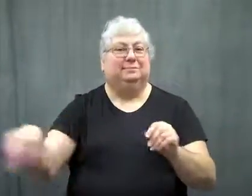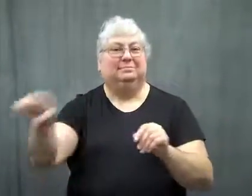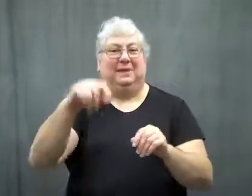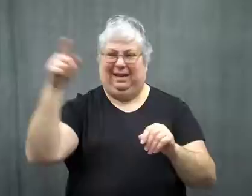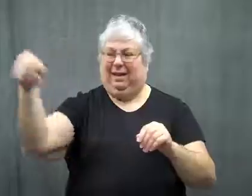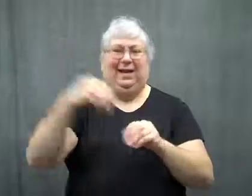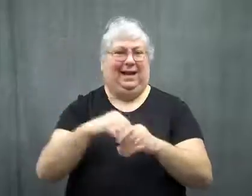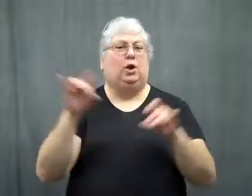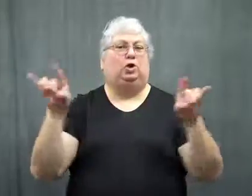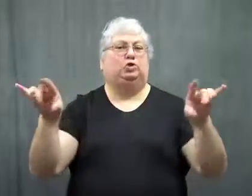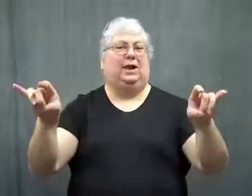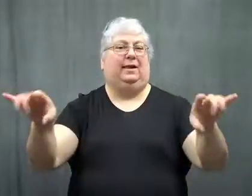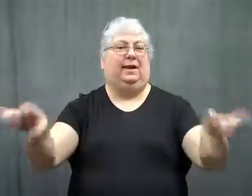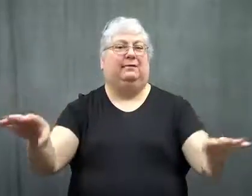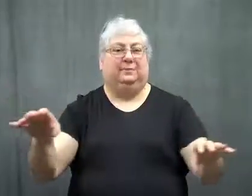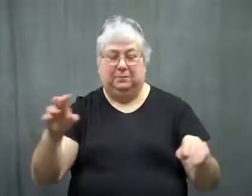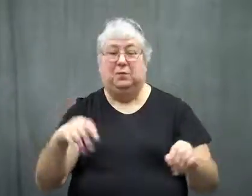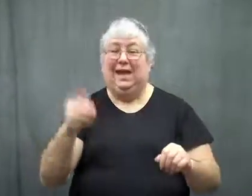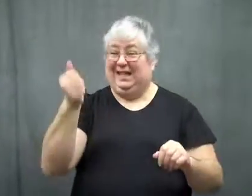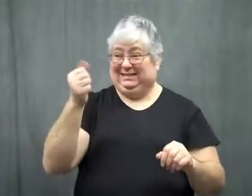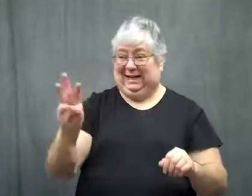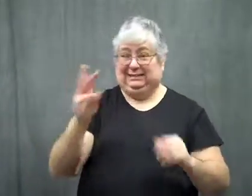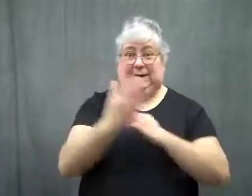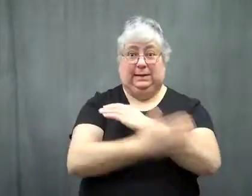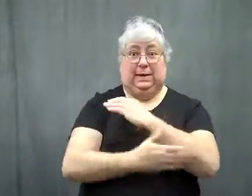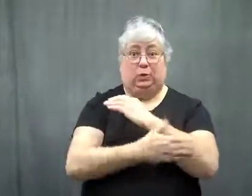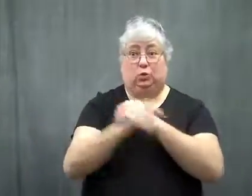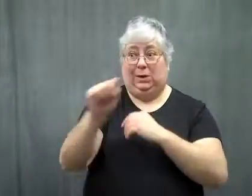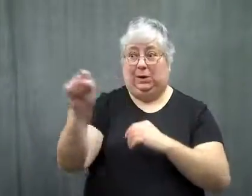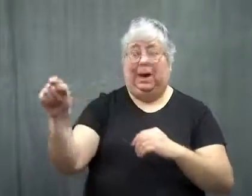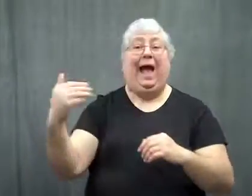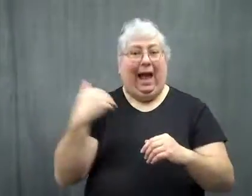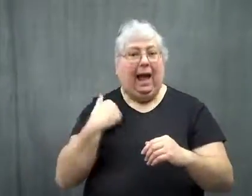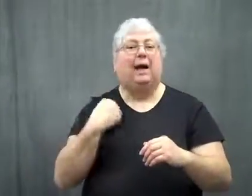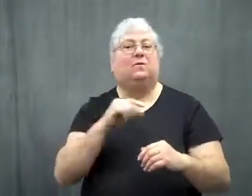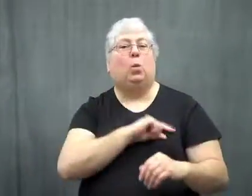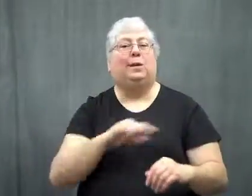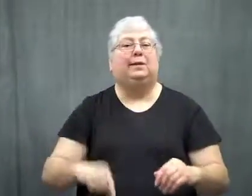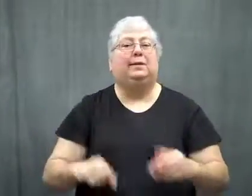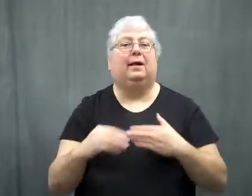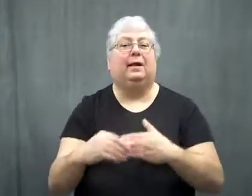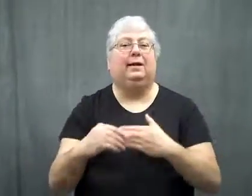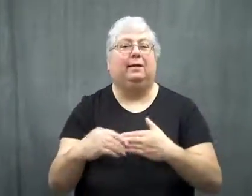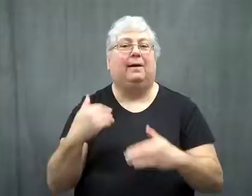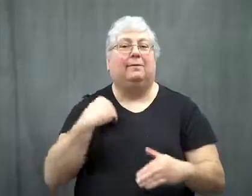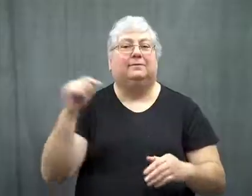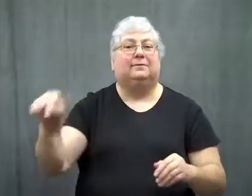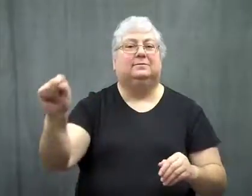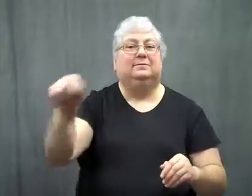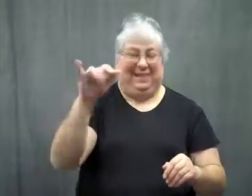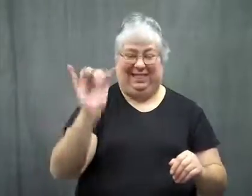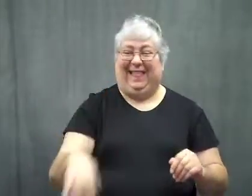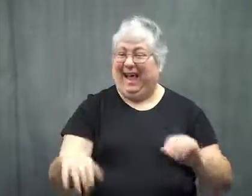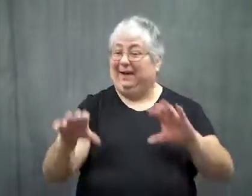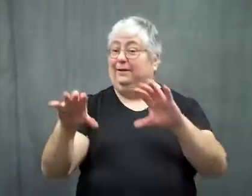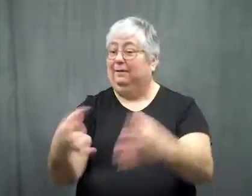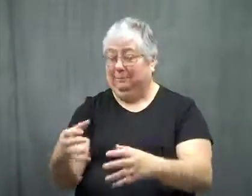It was held in Australia. 16 countries have a Queen as their ruler.